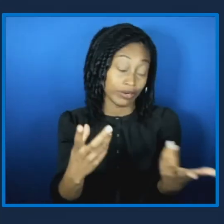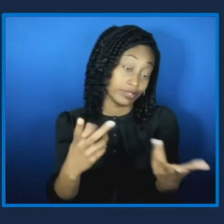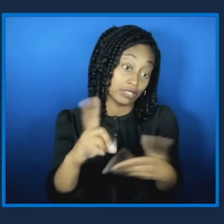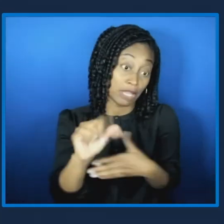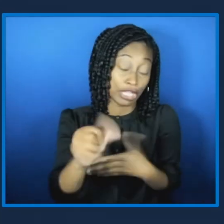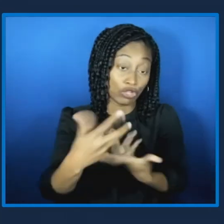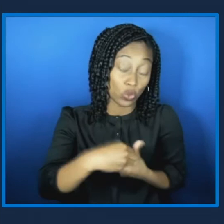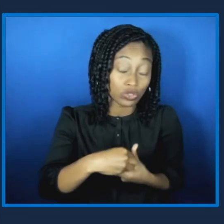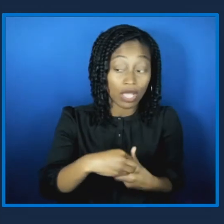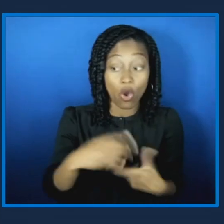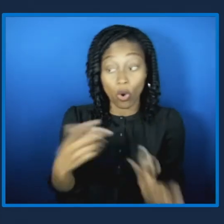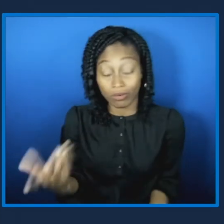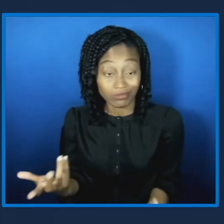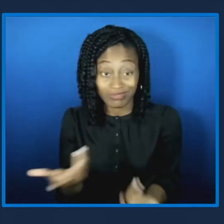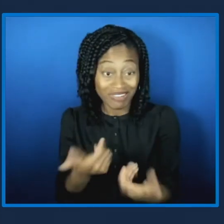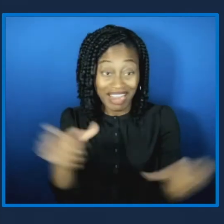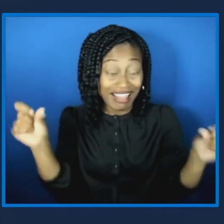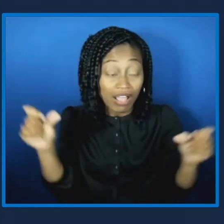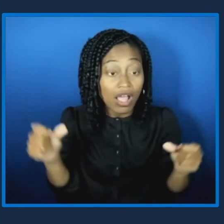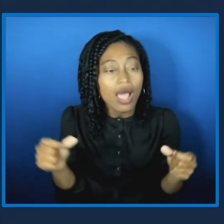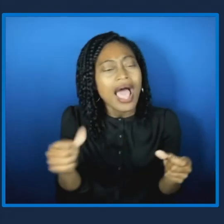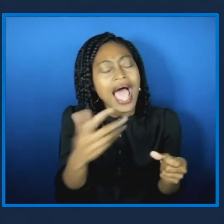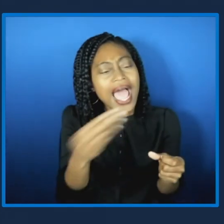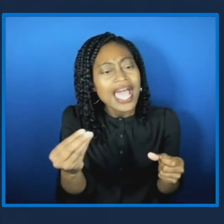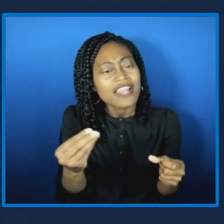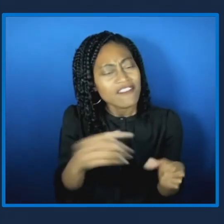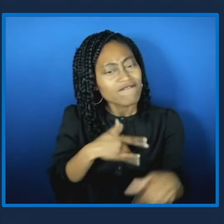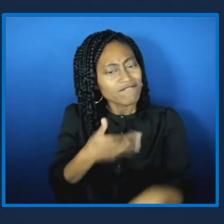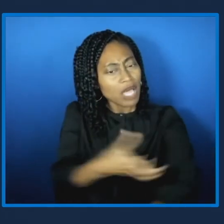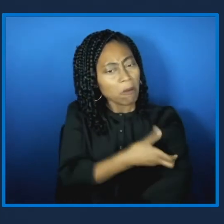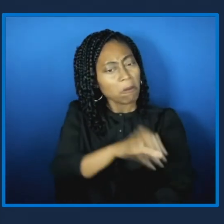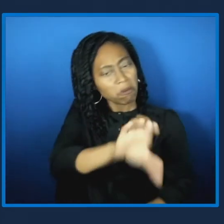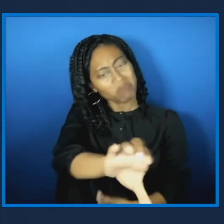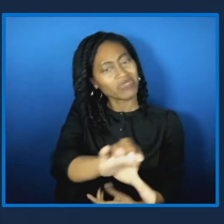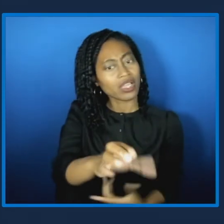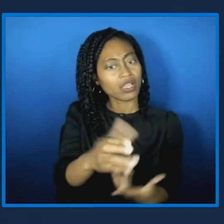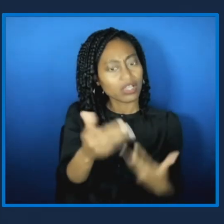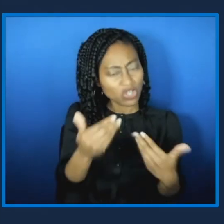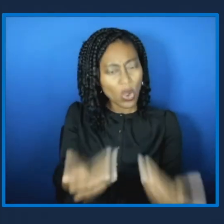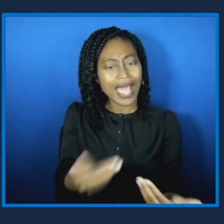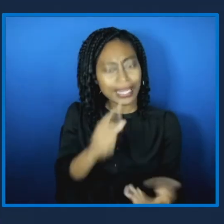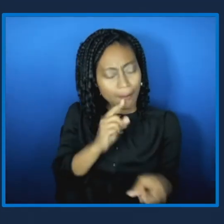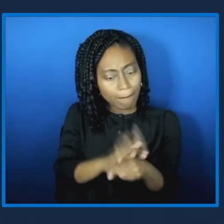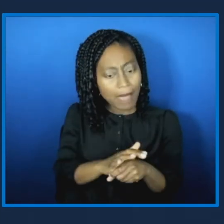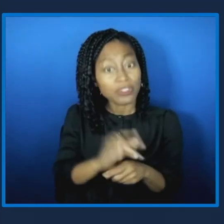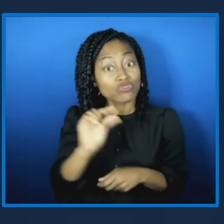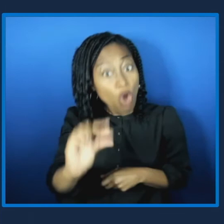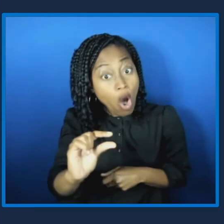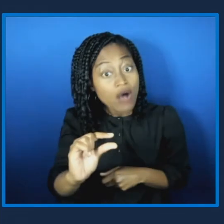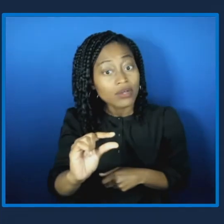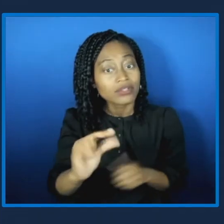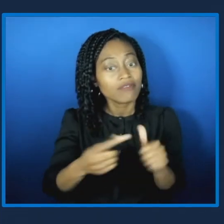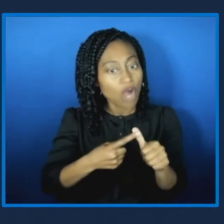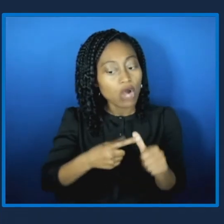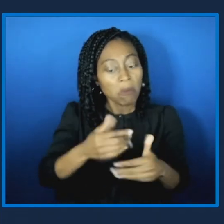and you should feel empowered to make micro commitments first. You don't have to, as we say over here, boil the ocean